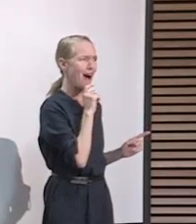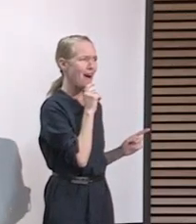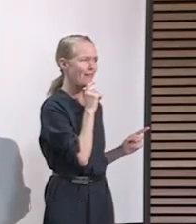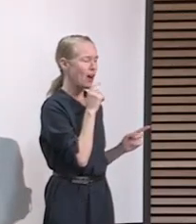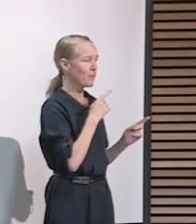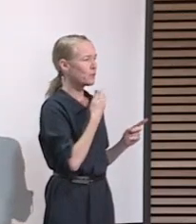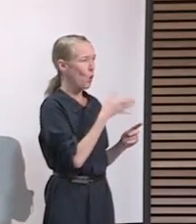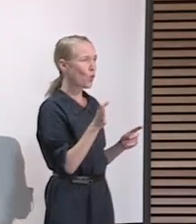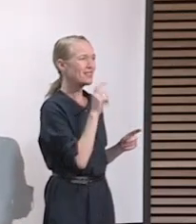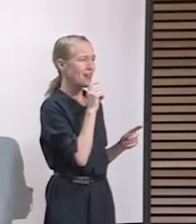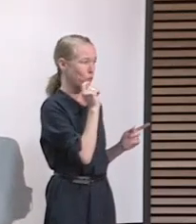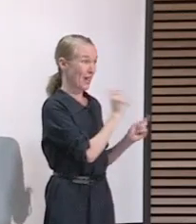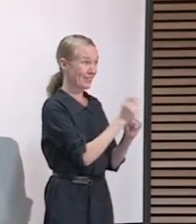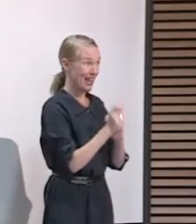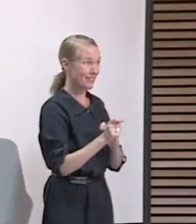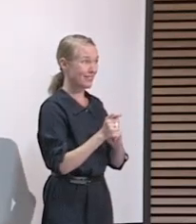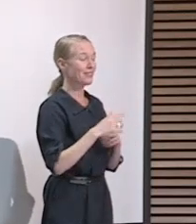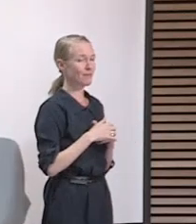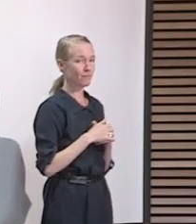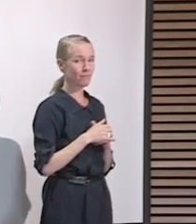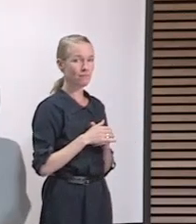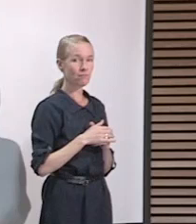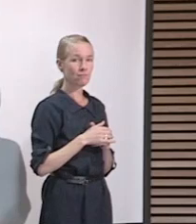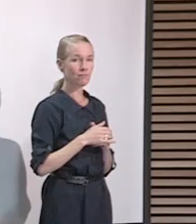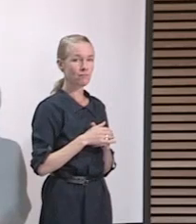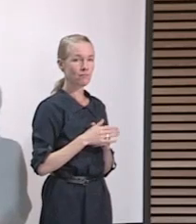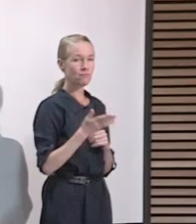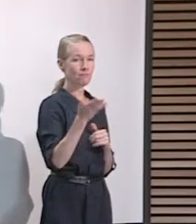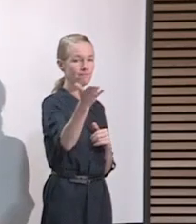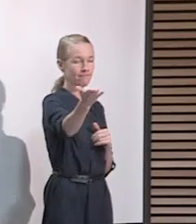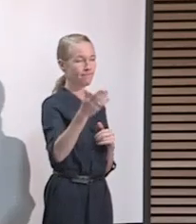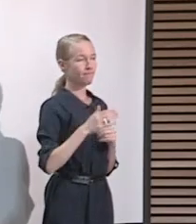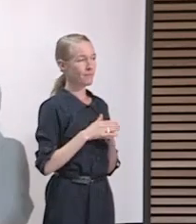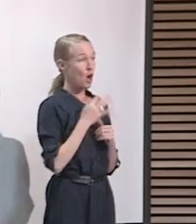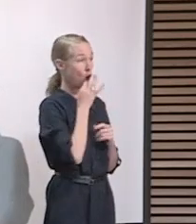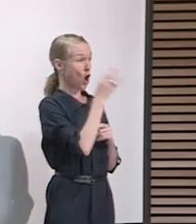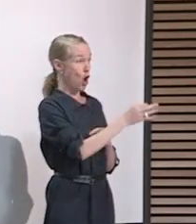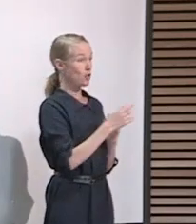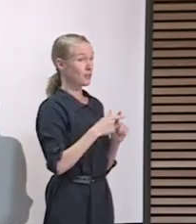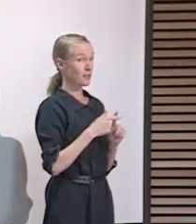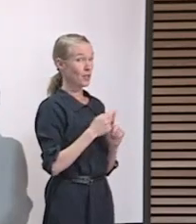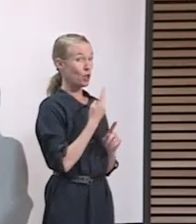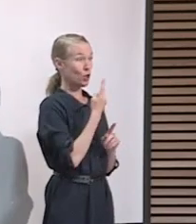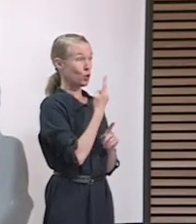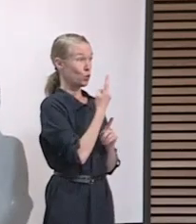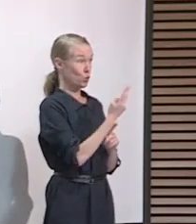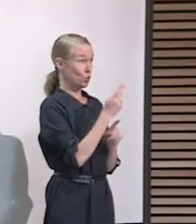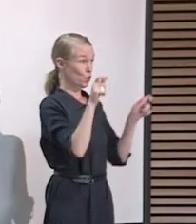be test people are working around the clock to make that happen. A lot of effort is going in there. ... Cases that are